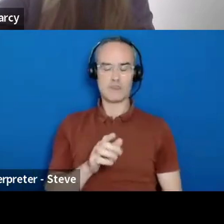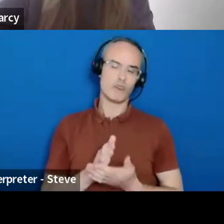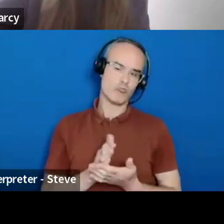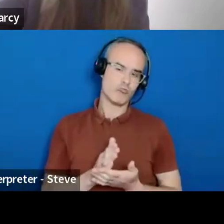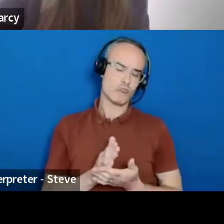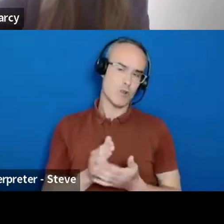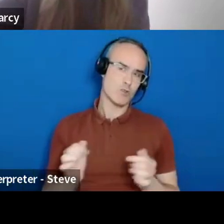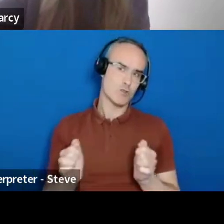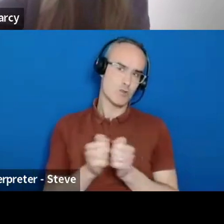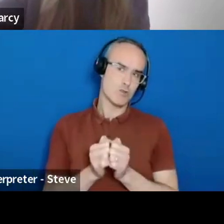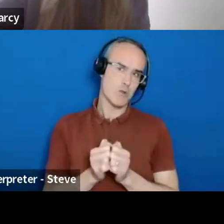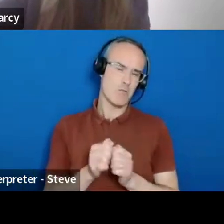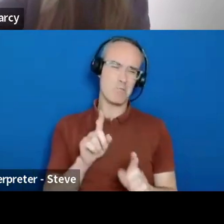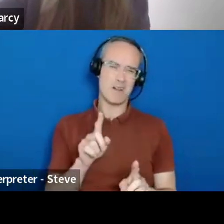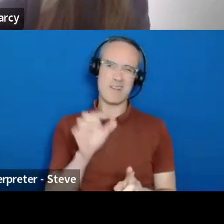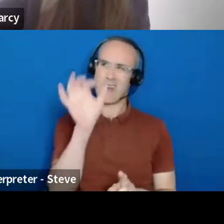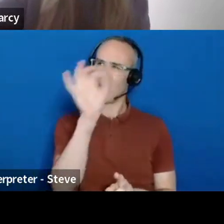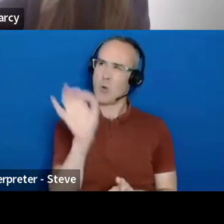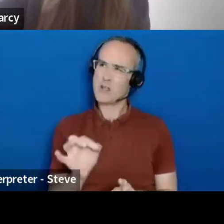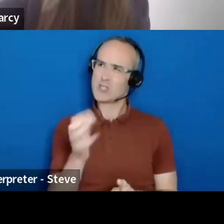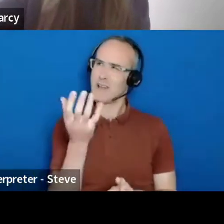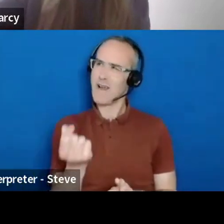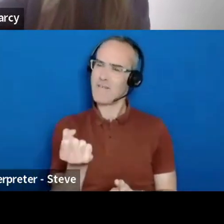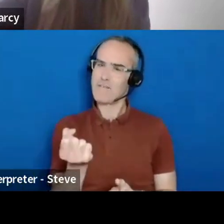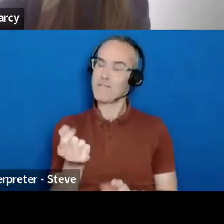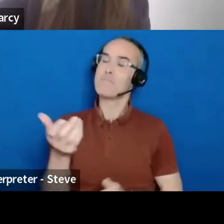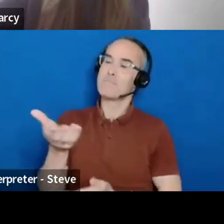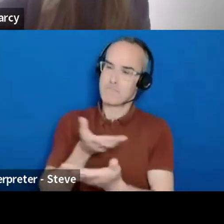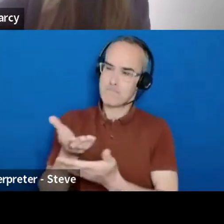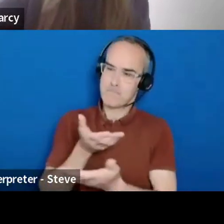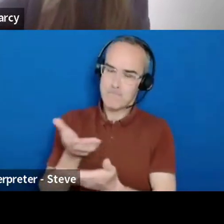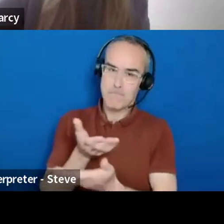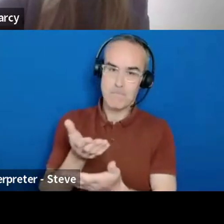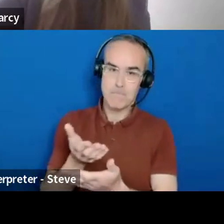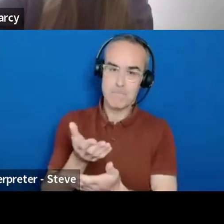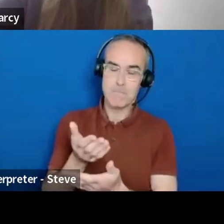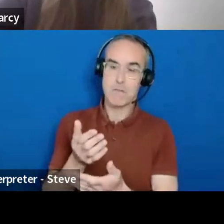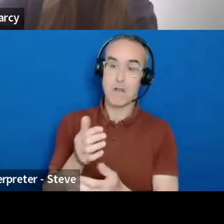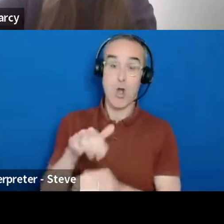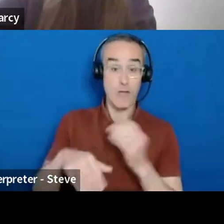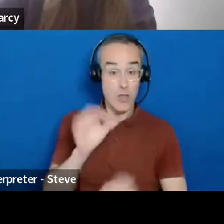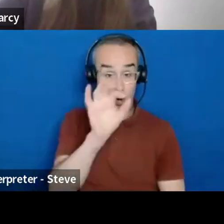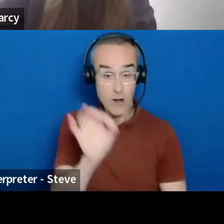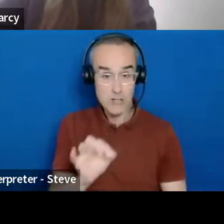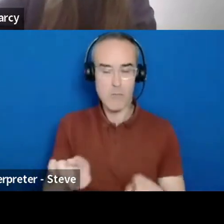but they've got questions, to do that, to talk about the reasonable adjustments as well and rather than saying they need a reasonable adjustment,